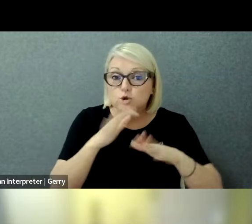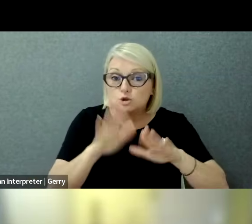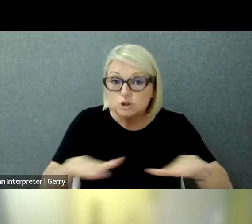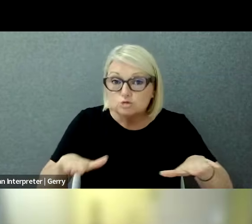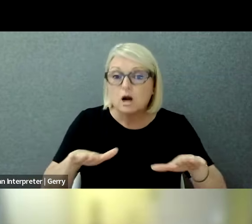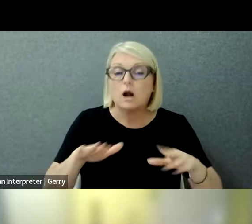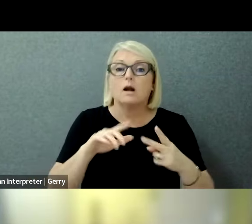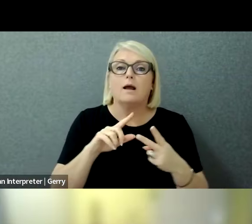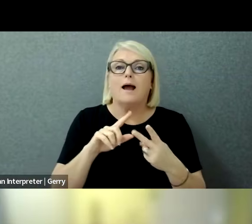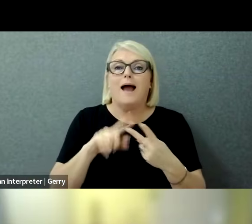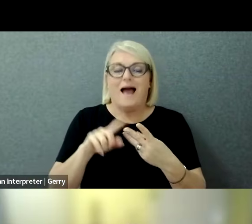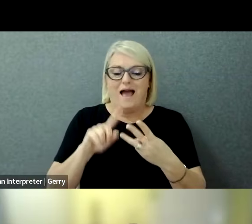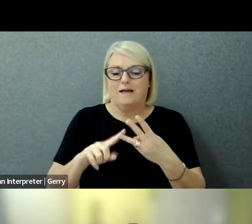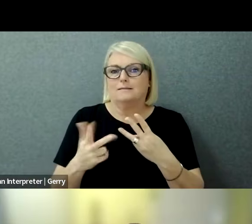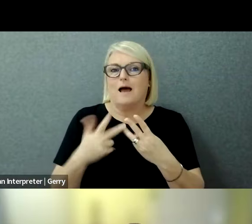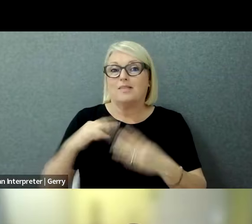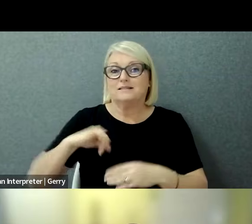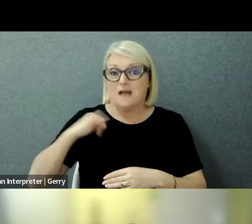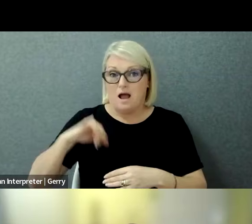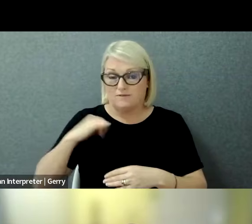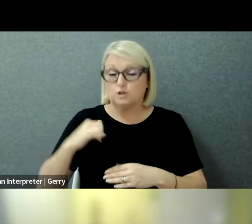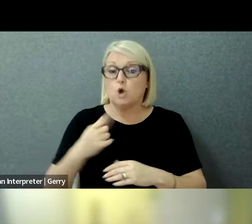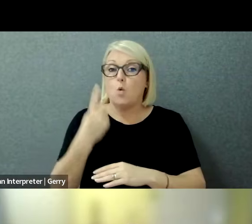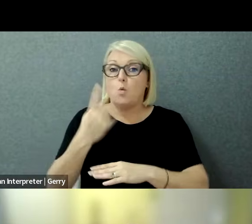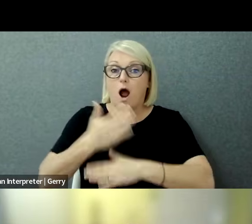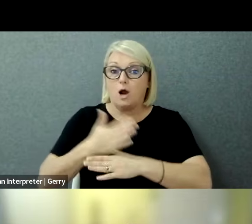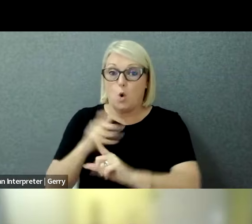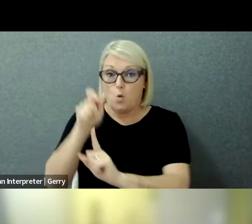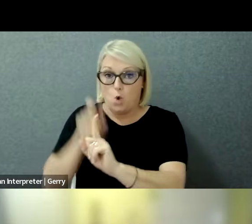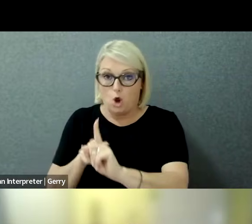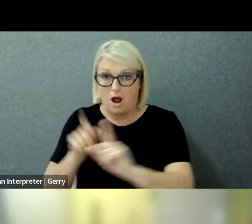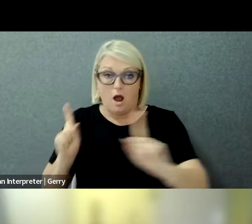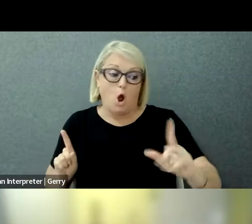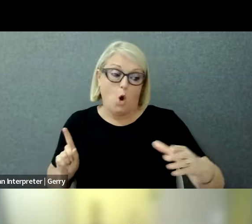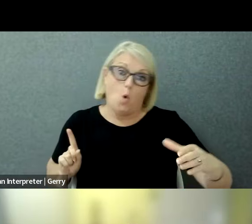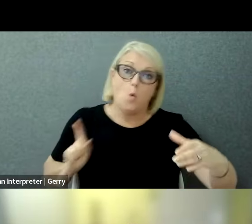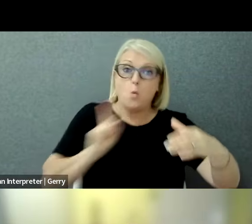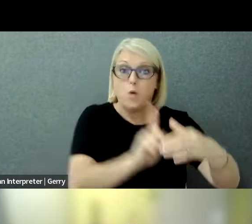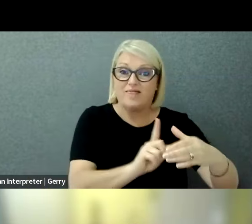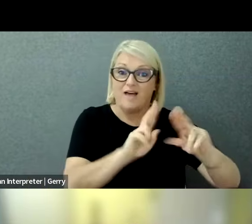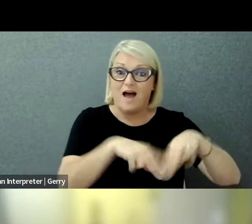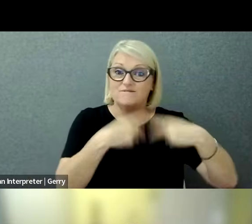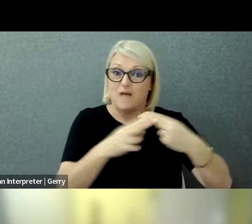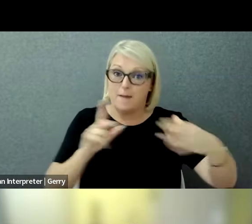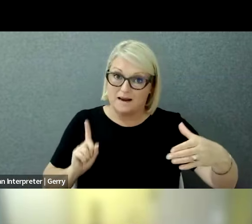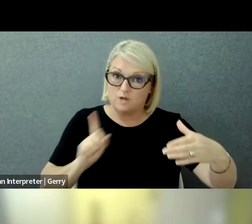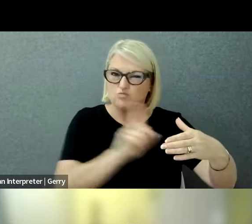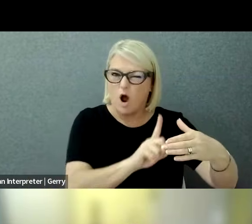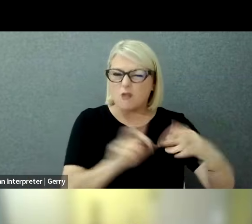worker was assigned to a family. So very much the old key worker model. We looked at how we could